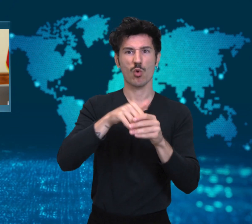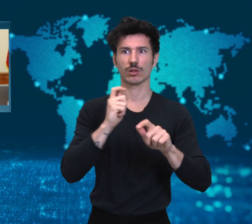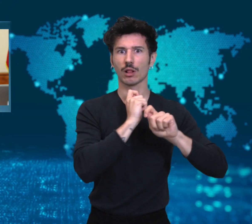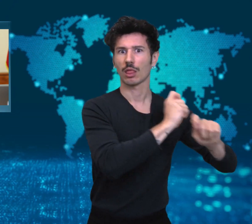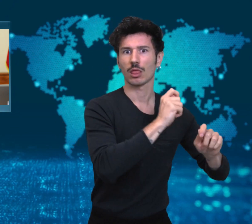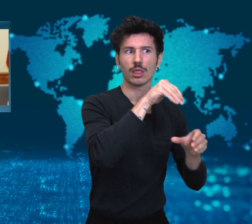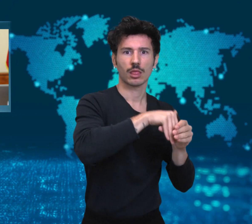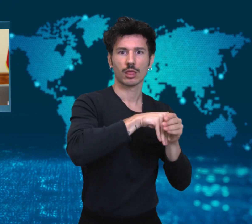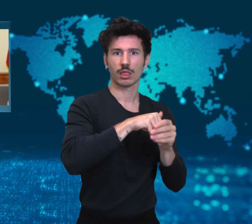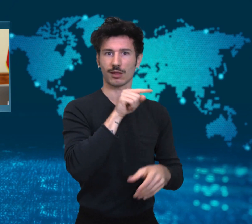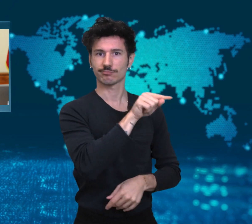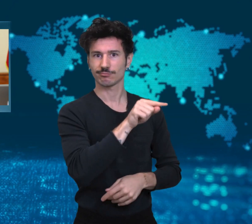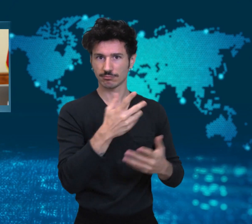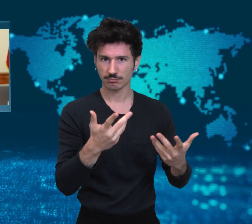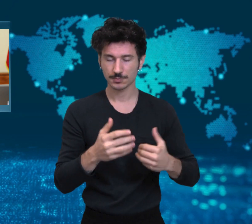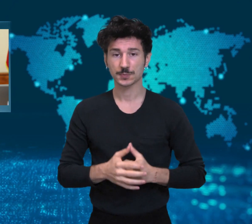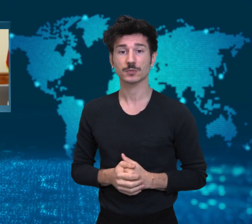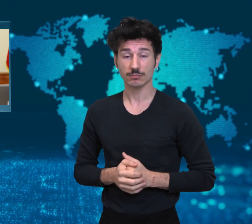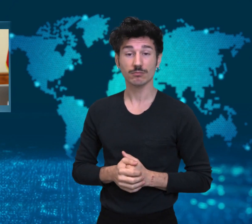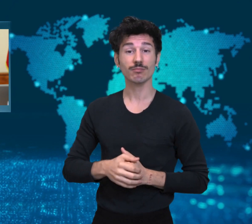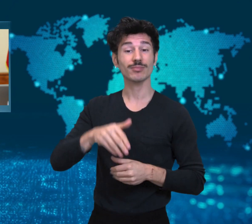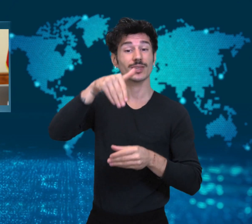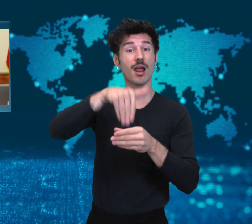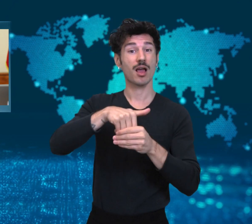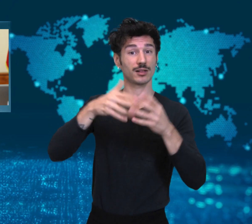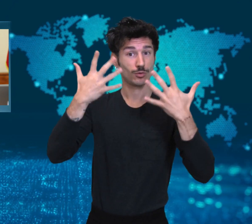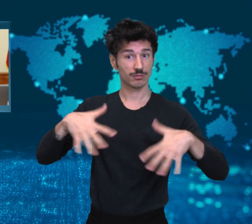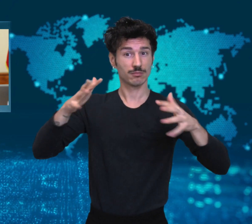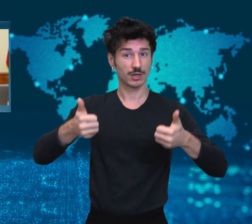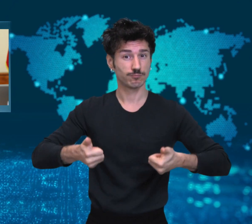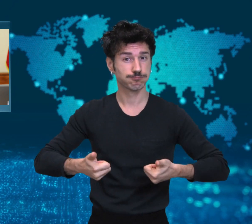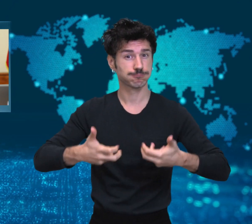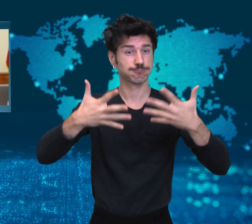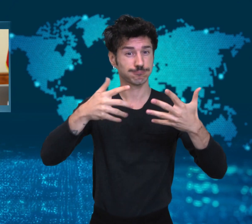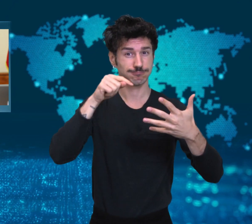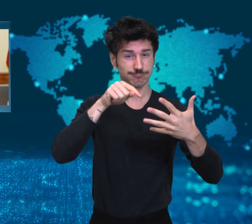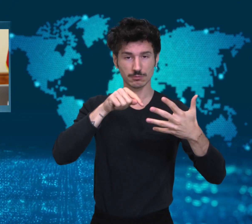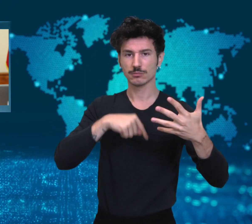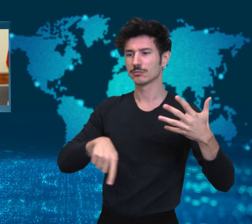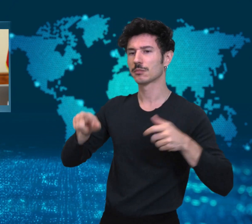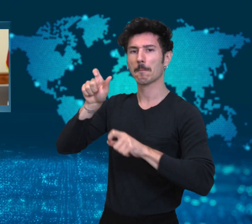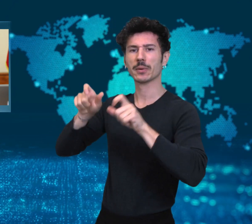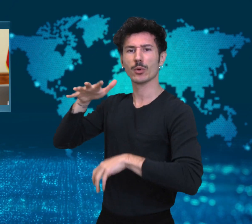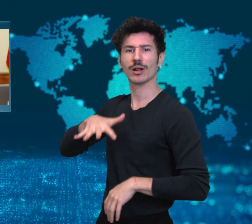vote-buying and voter intimidation. After the election,